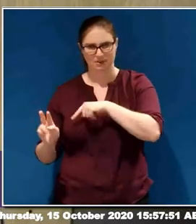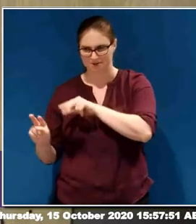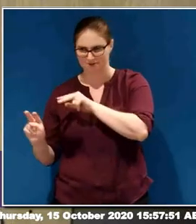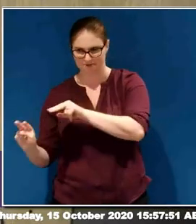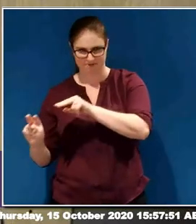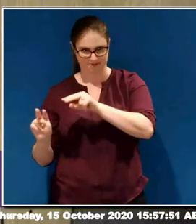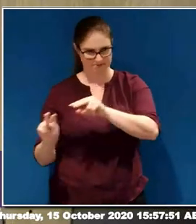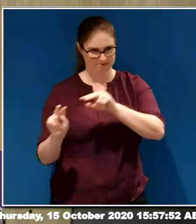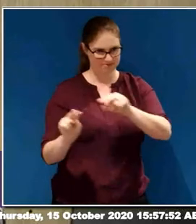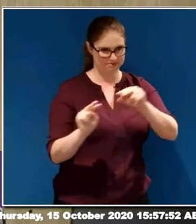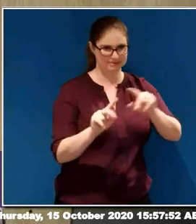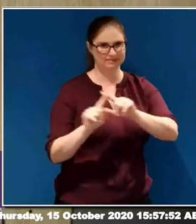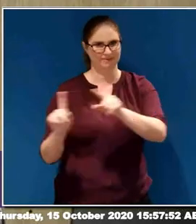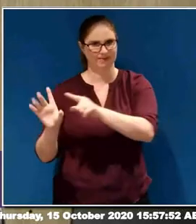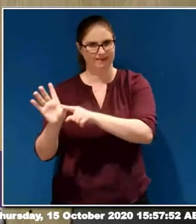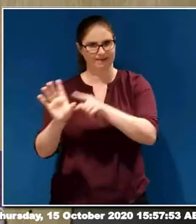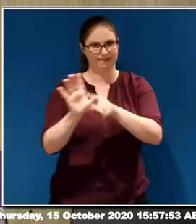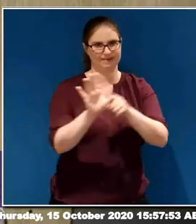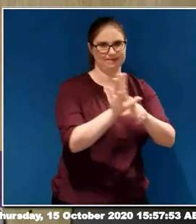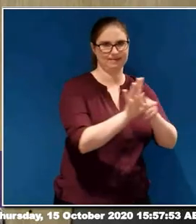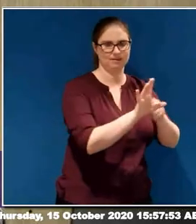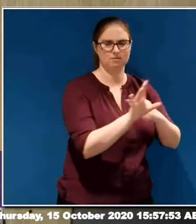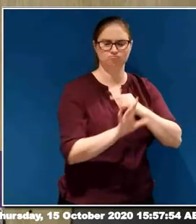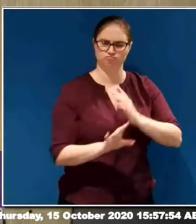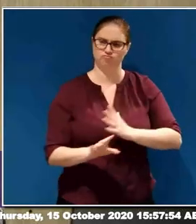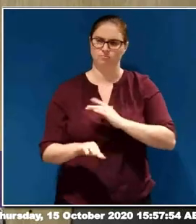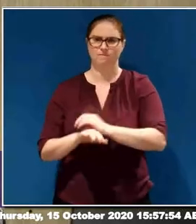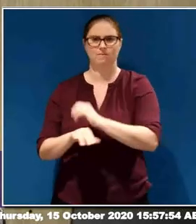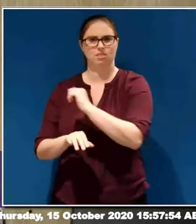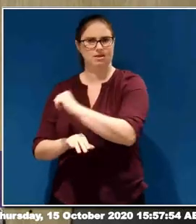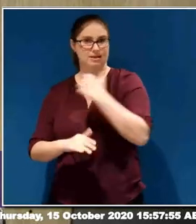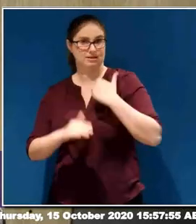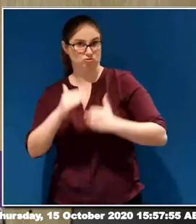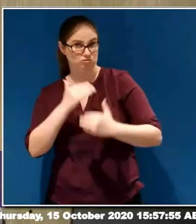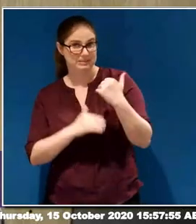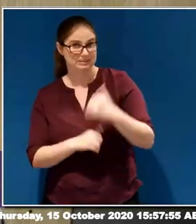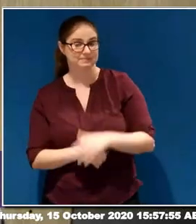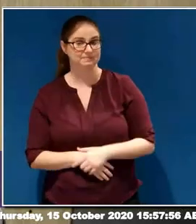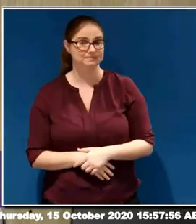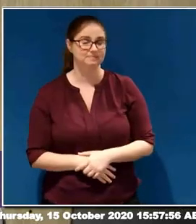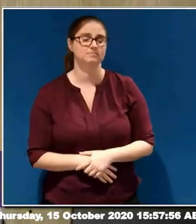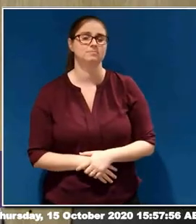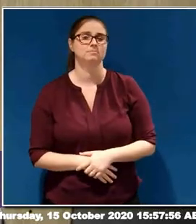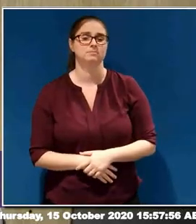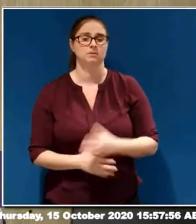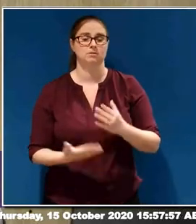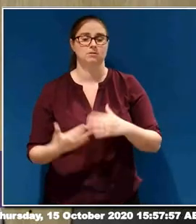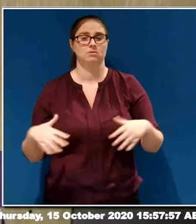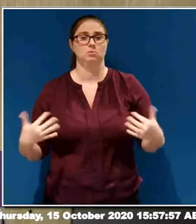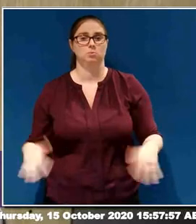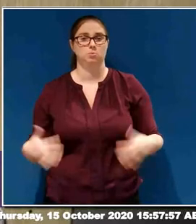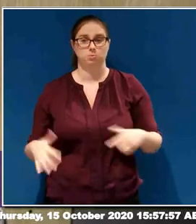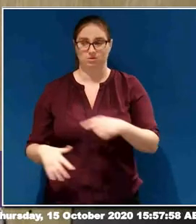And overwhelmingly they talked about never receiving the support that they needed.